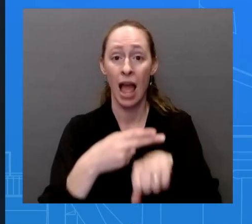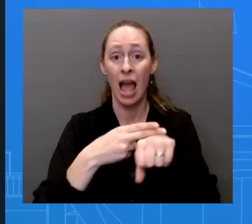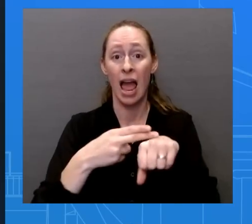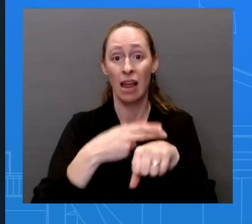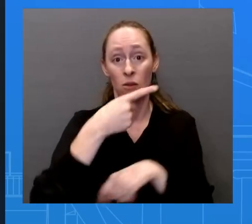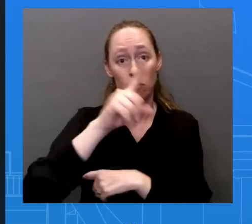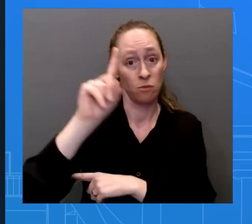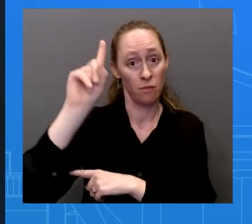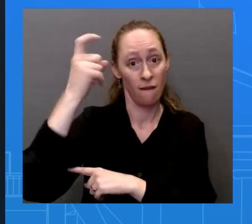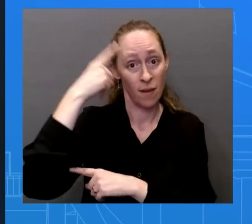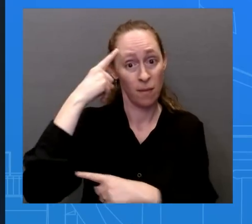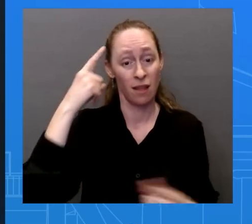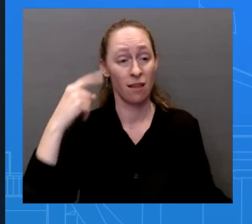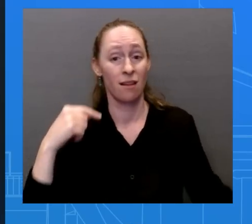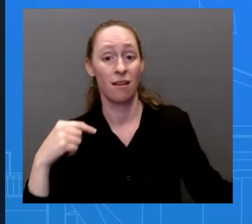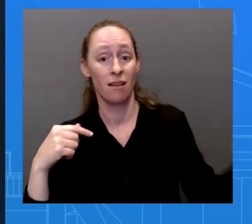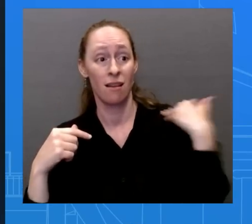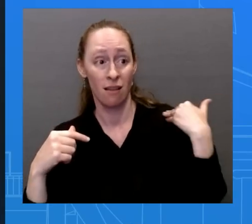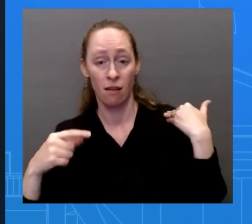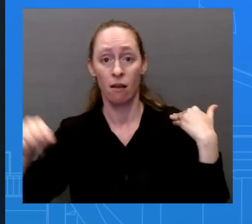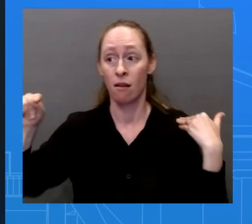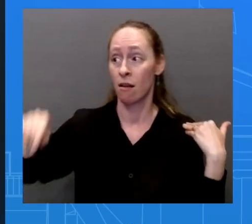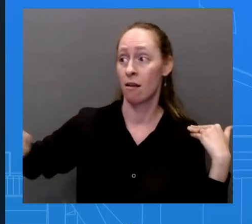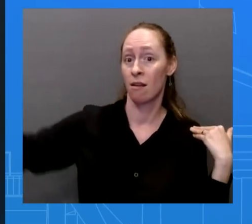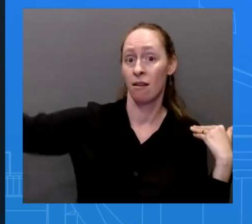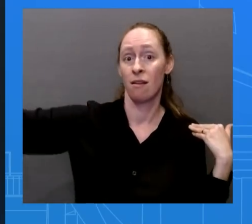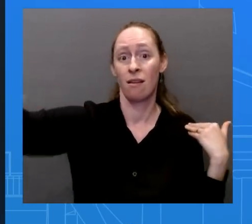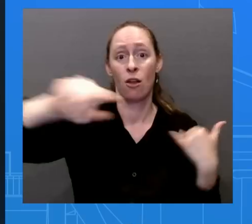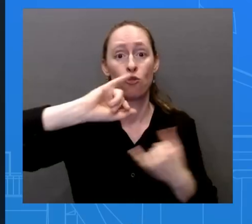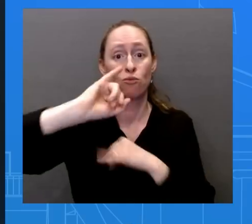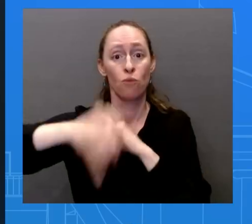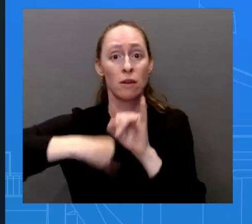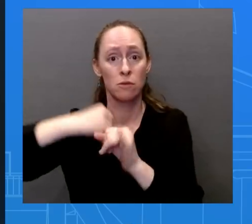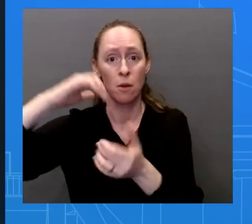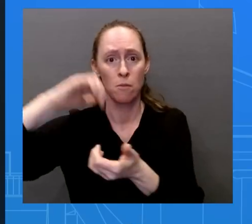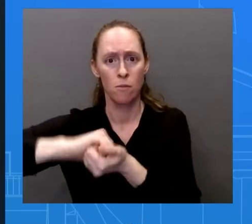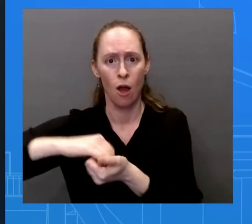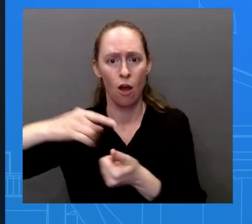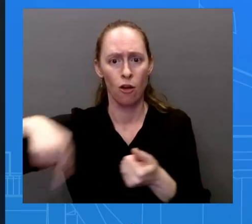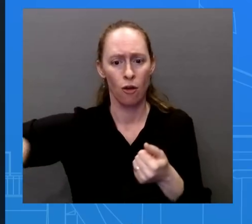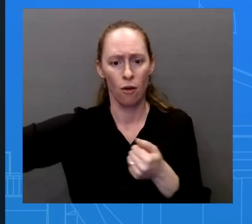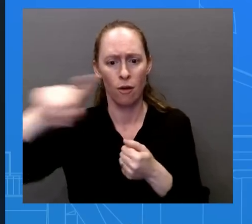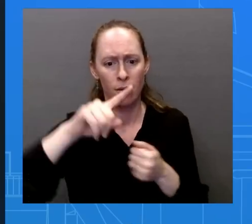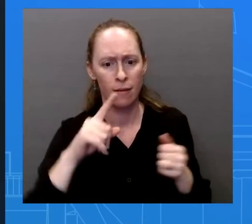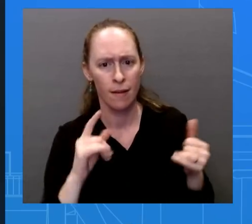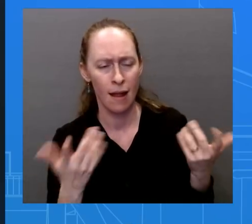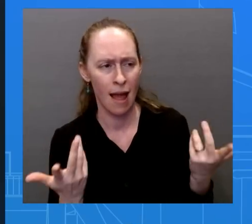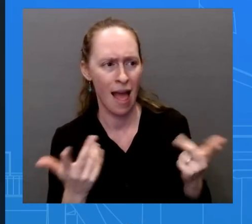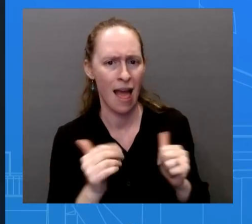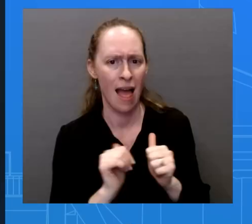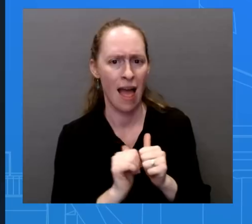how we can hold accountable those responsible for the violence and increase our support to help address